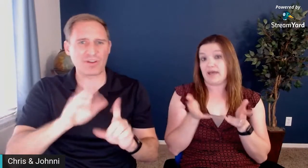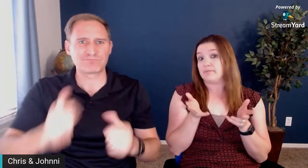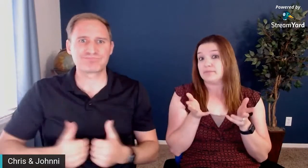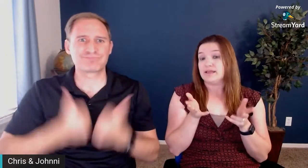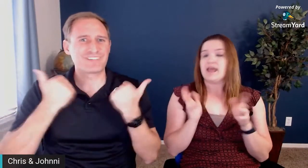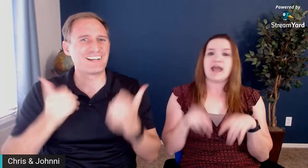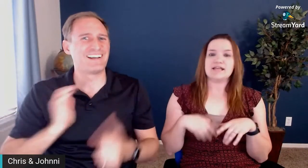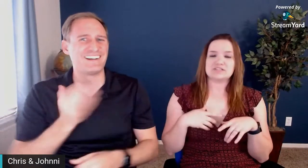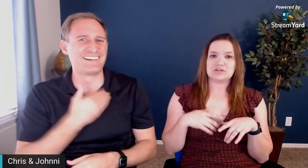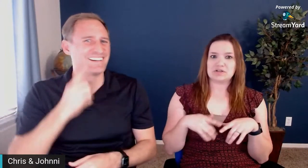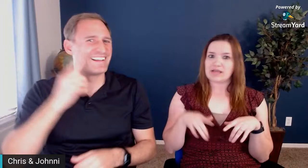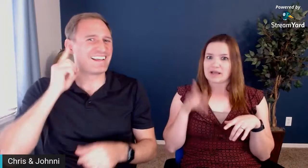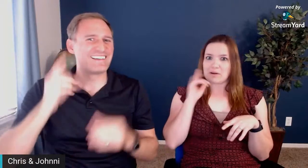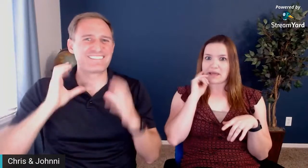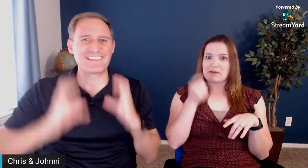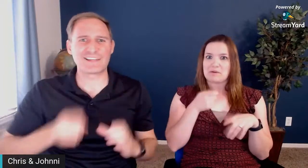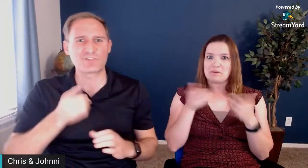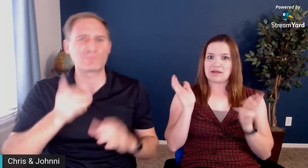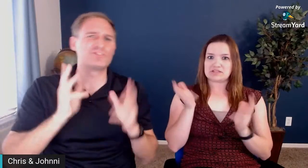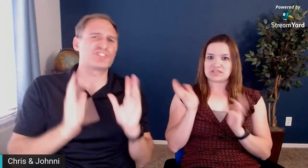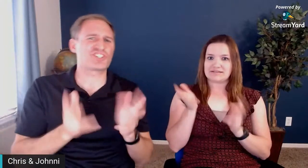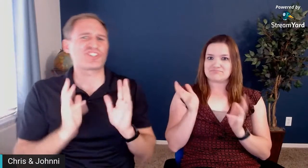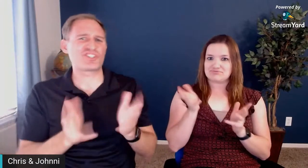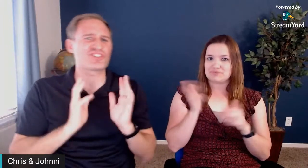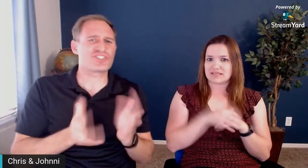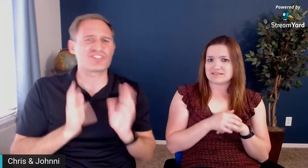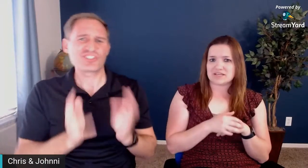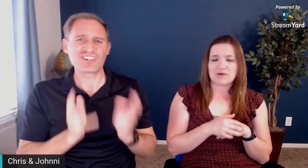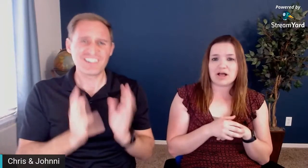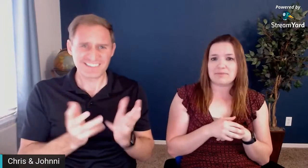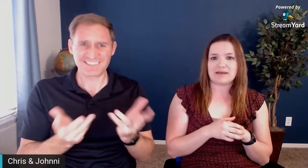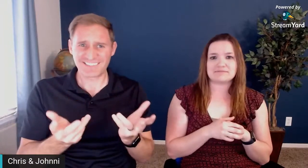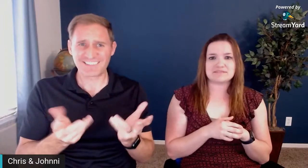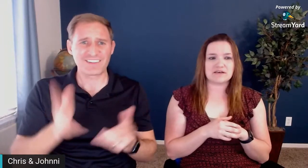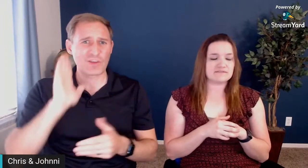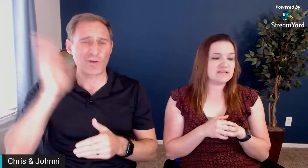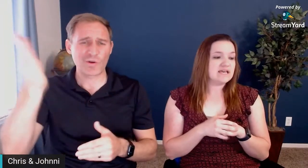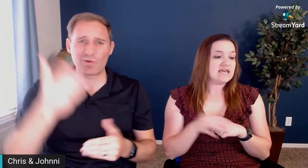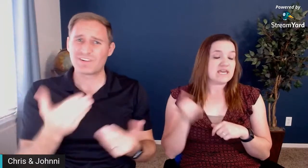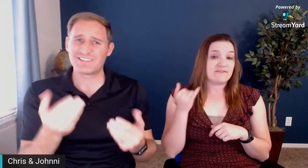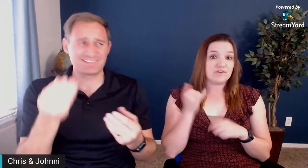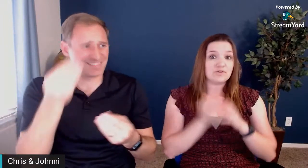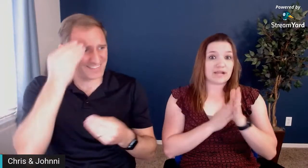up and so you're like okay cool and just like and they'll tell you all about themselves if you're